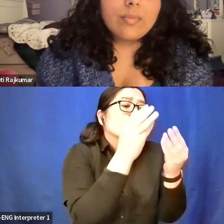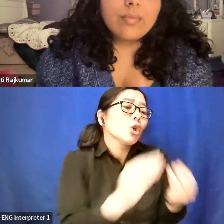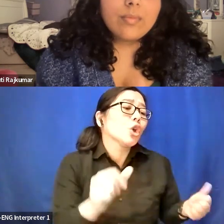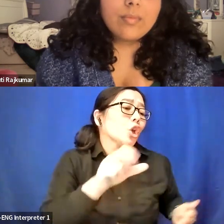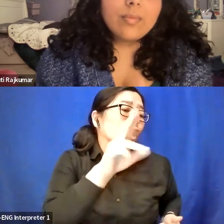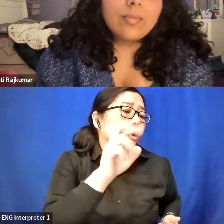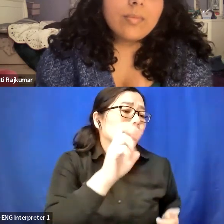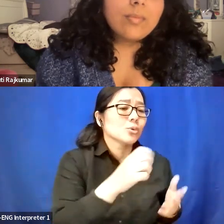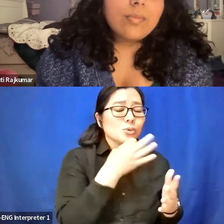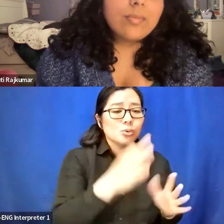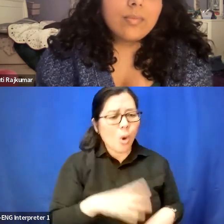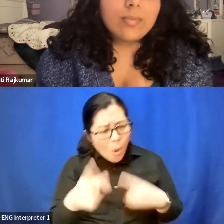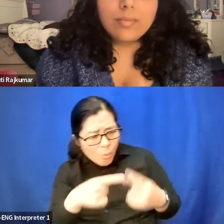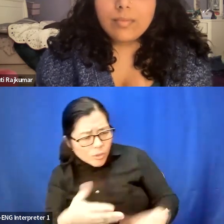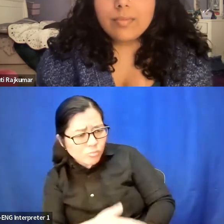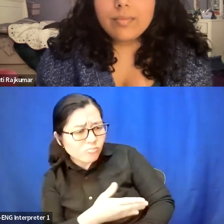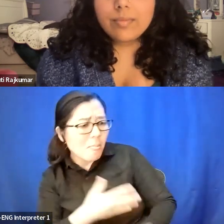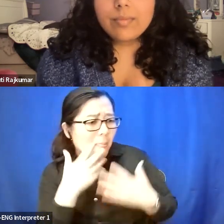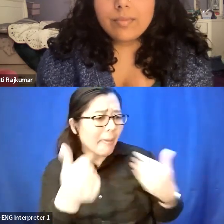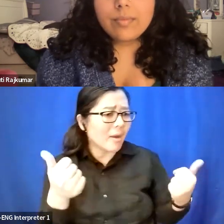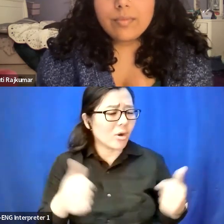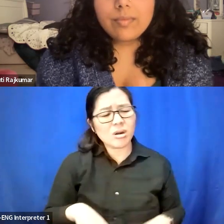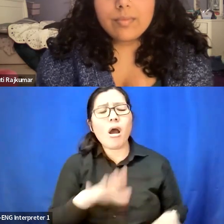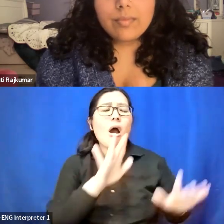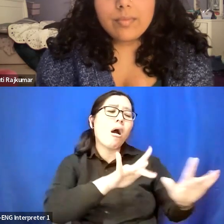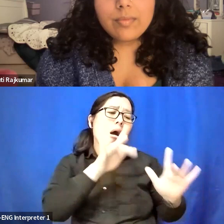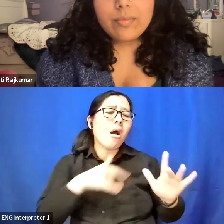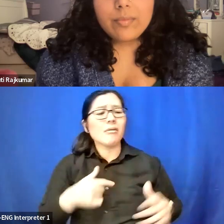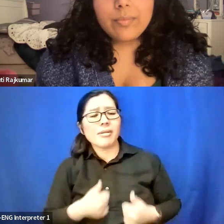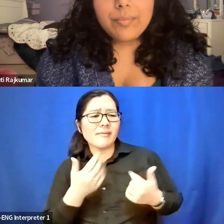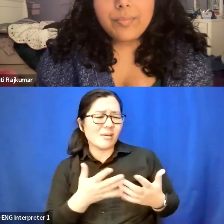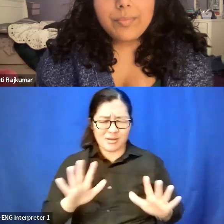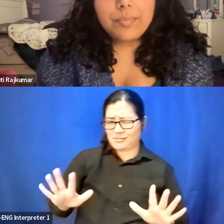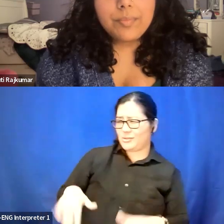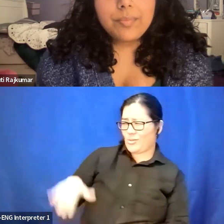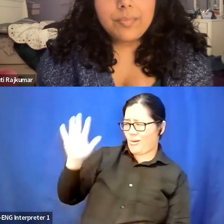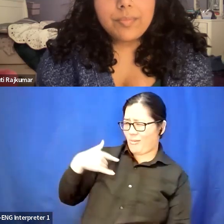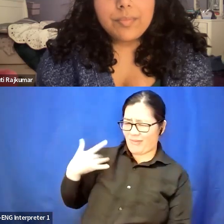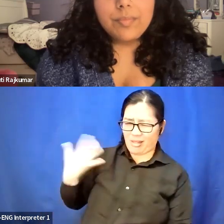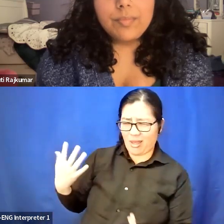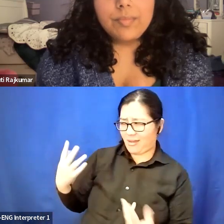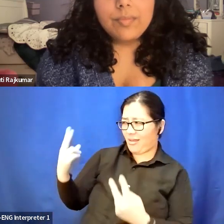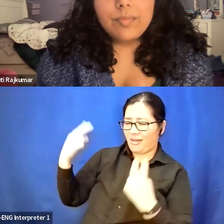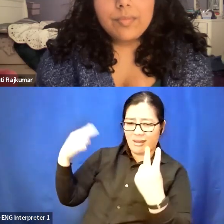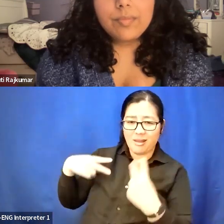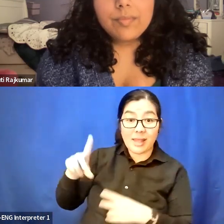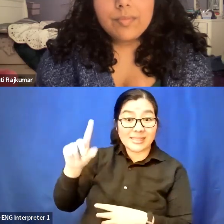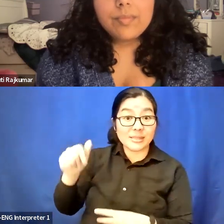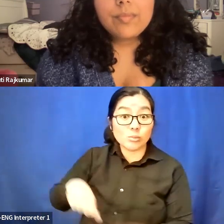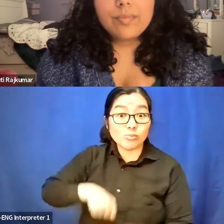Or I'm sorry you have to live this way. And so growing up, it really made me feel like, you know, disability pride and my Asian identity